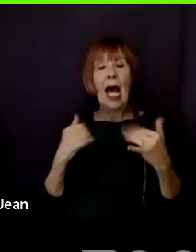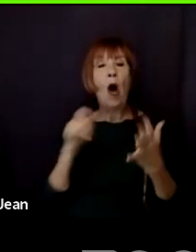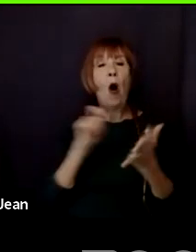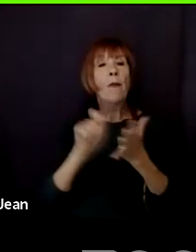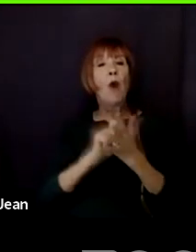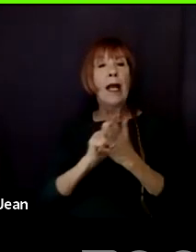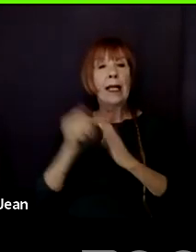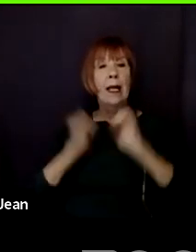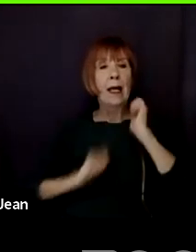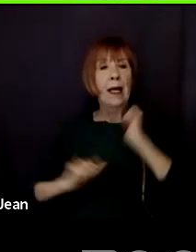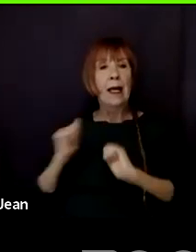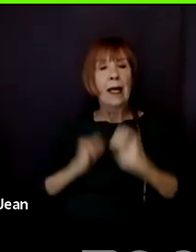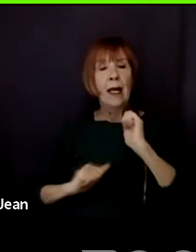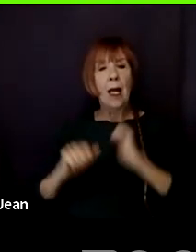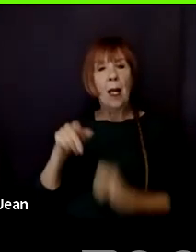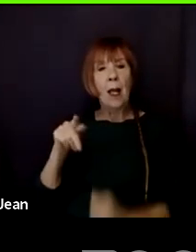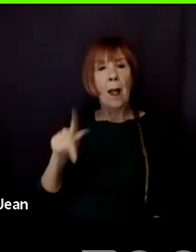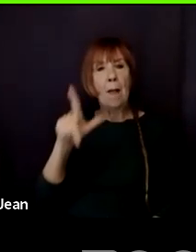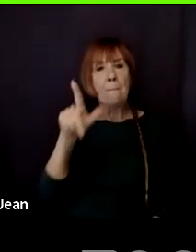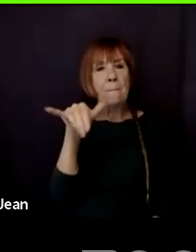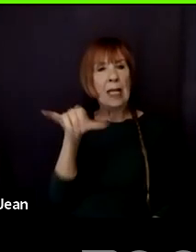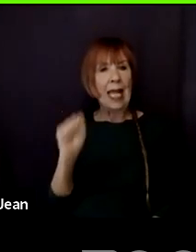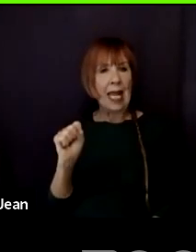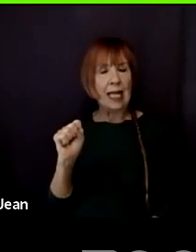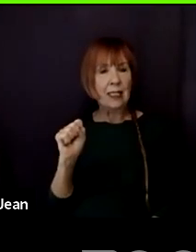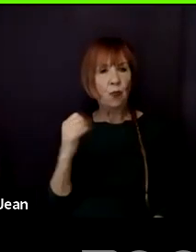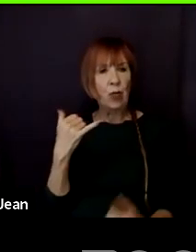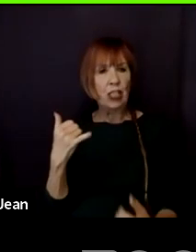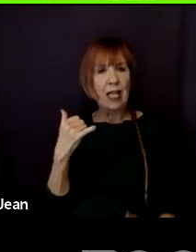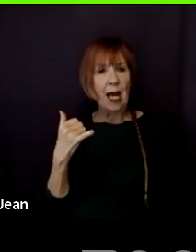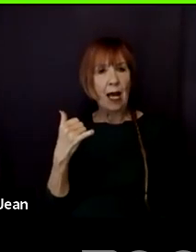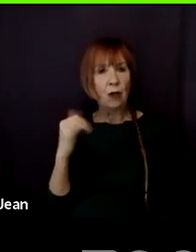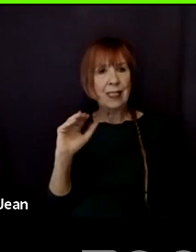which seems especially dumb now, but I have faith,